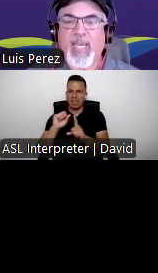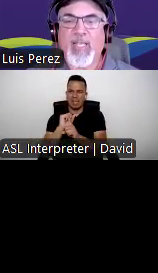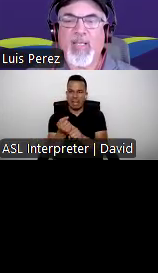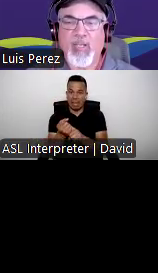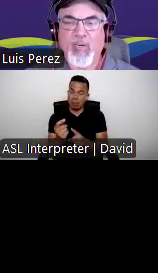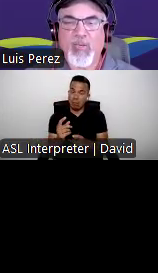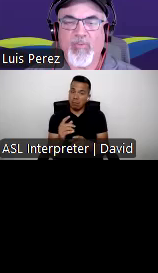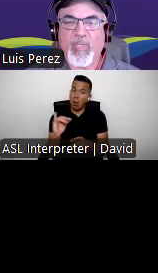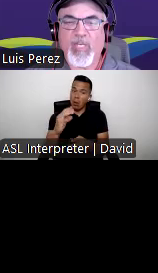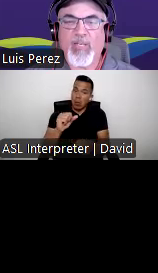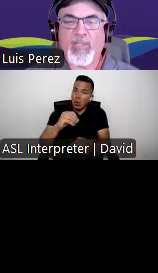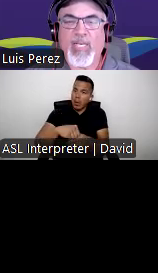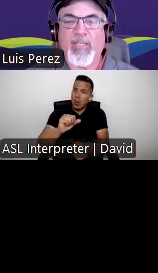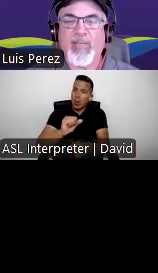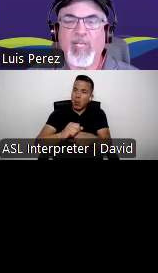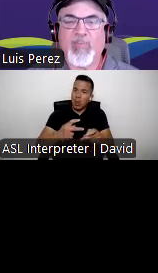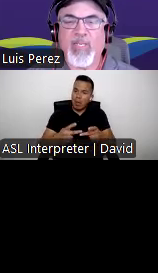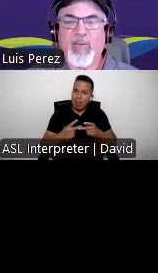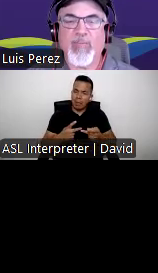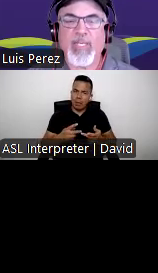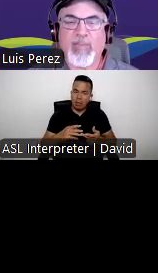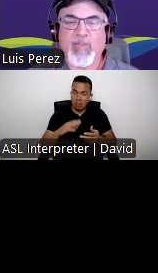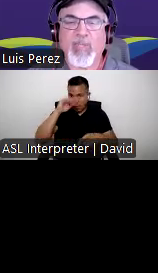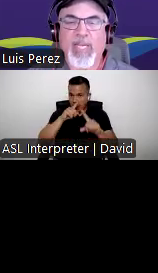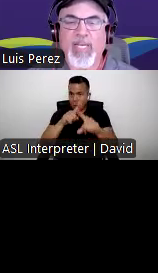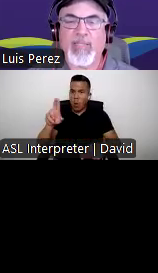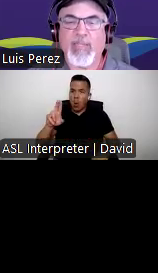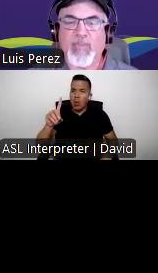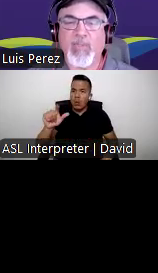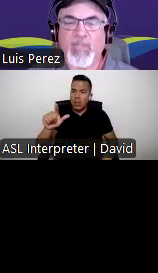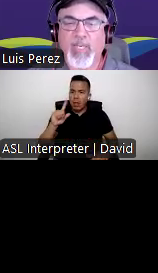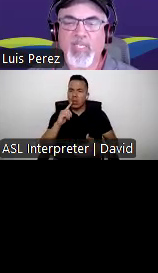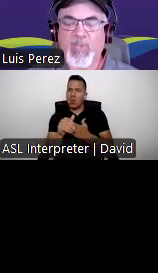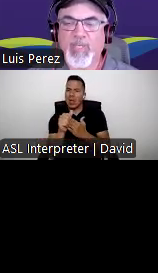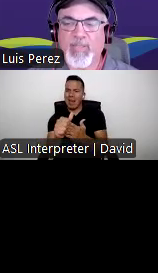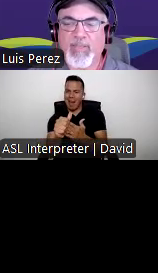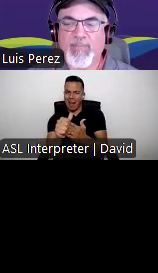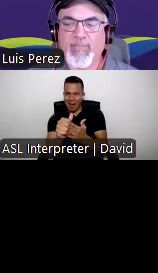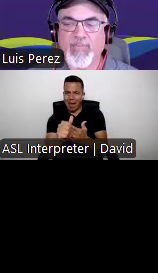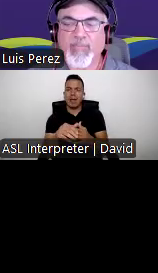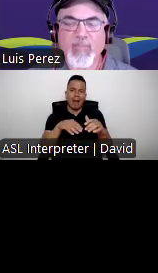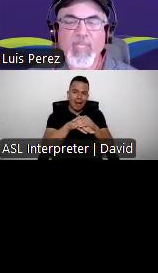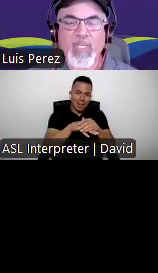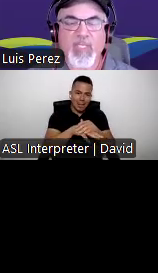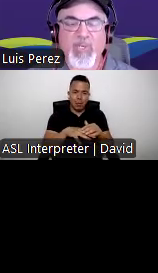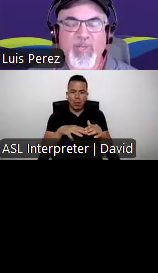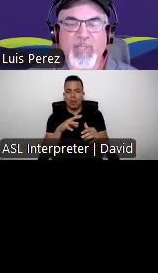And the goal of UDL is to guide the development of flexible and accessible experiences, experiences